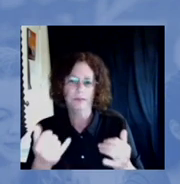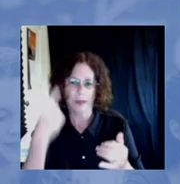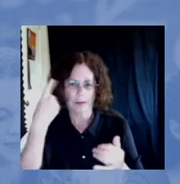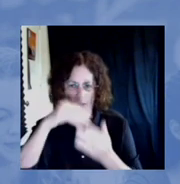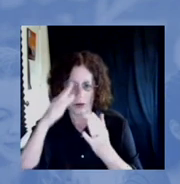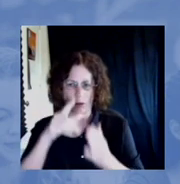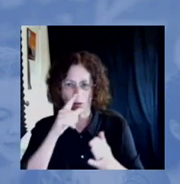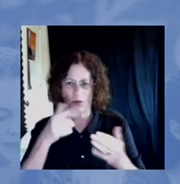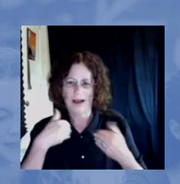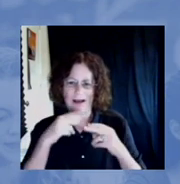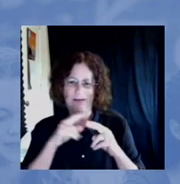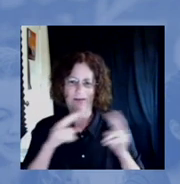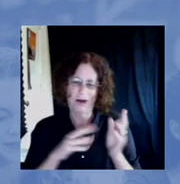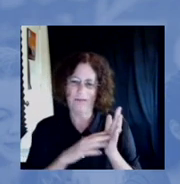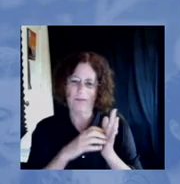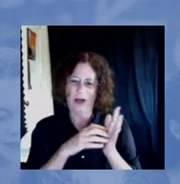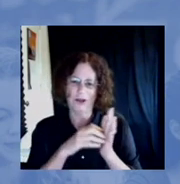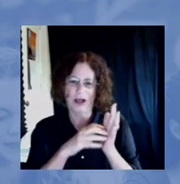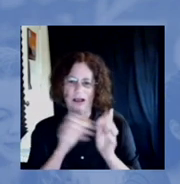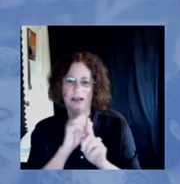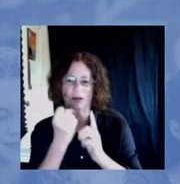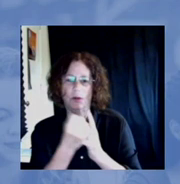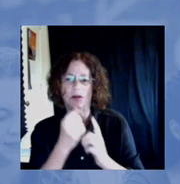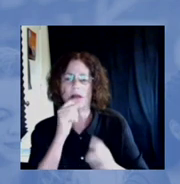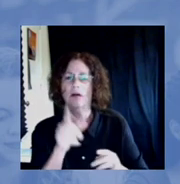CONDITIONS. NOT JUST THE CONDITIONS THAT WE OBSERVE ON